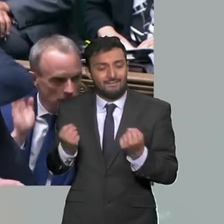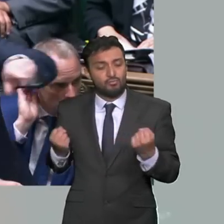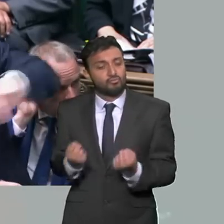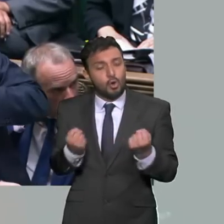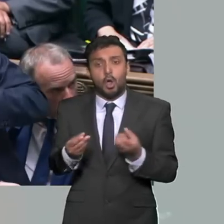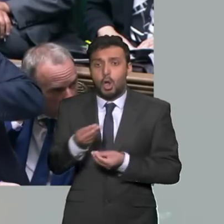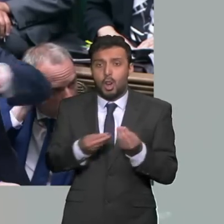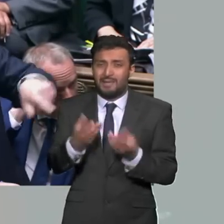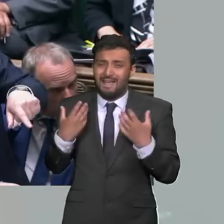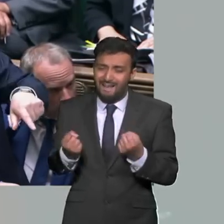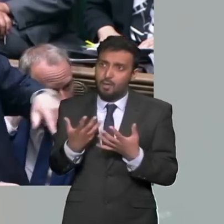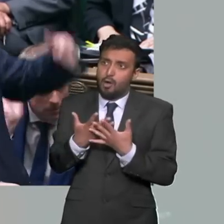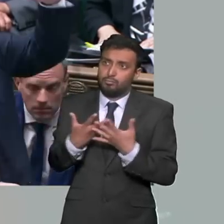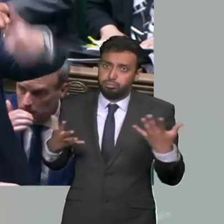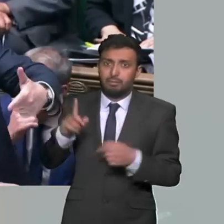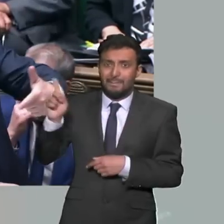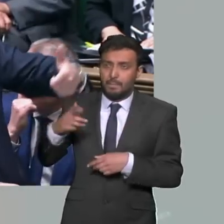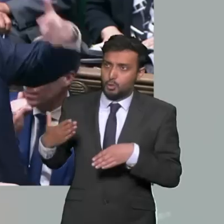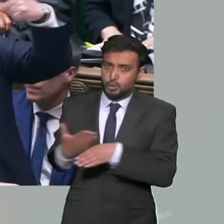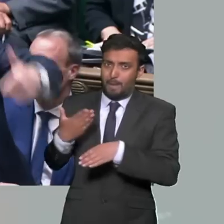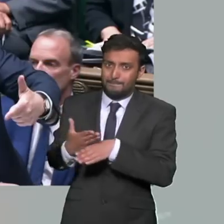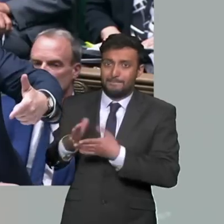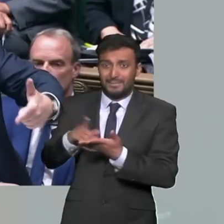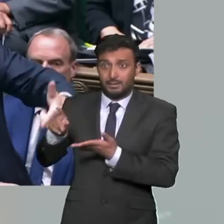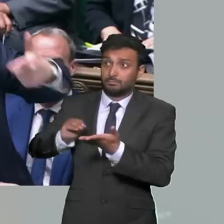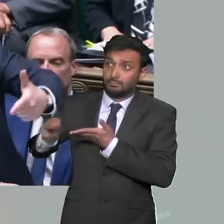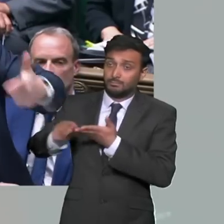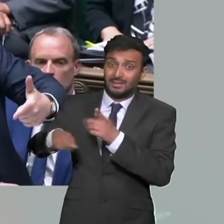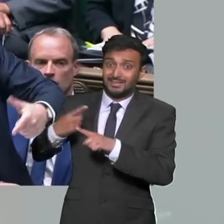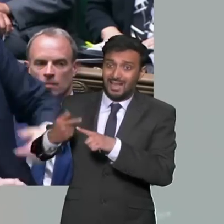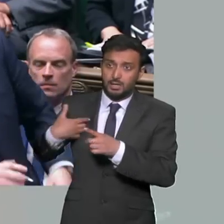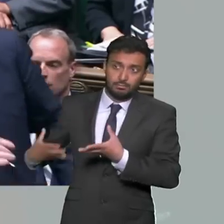That is giving us the revenue to pay and to cushion people at this difficult time.